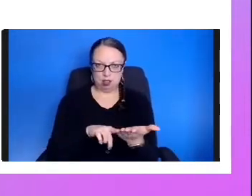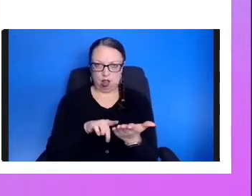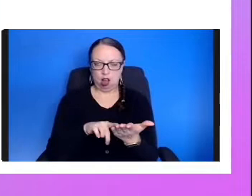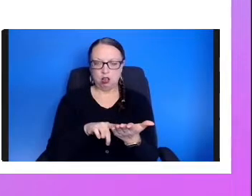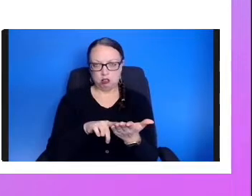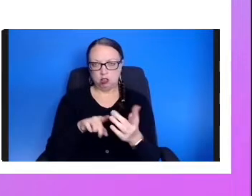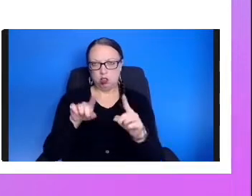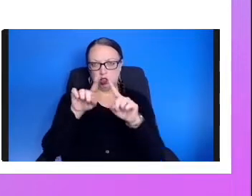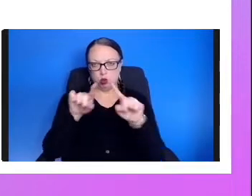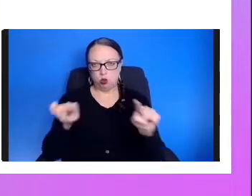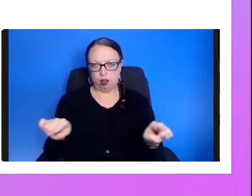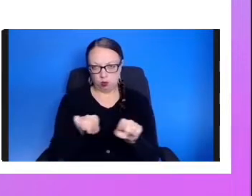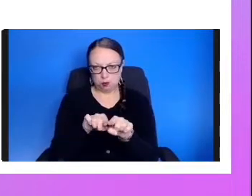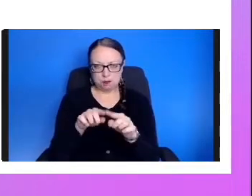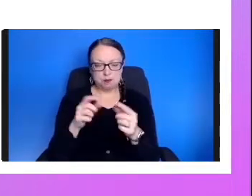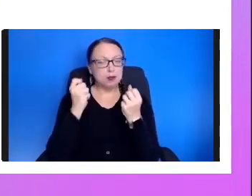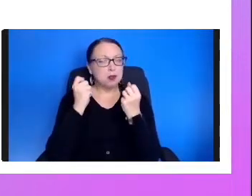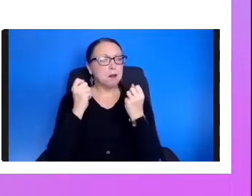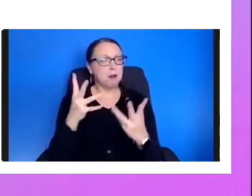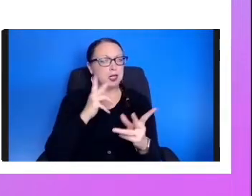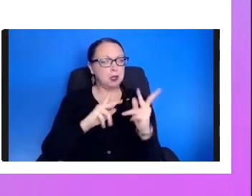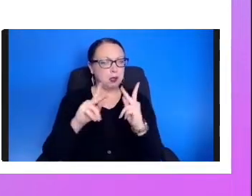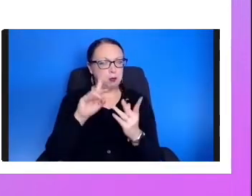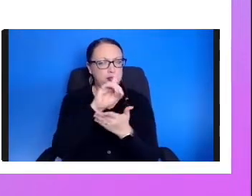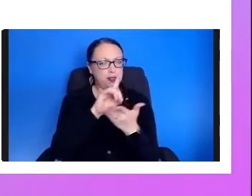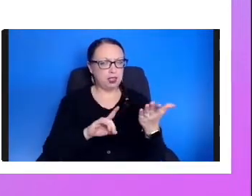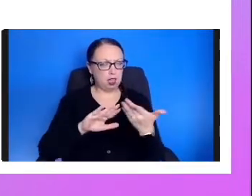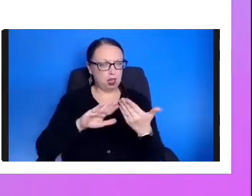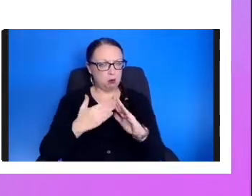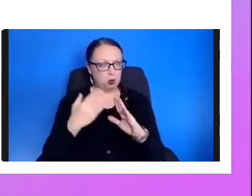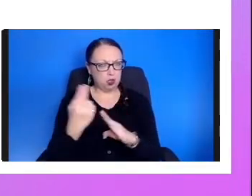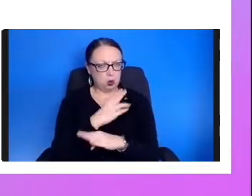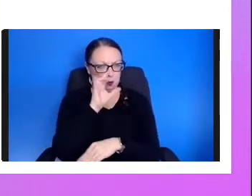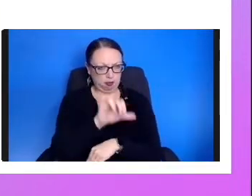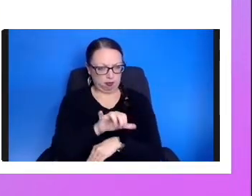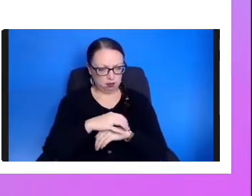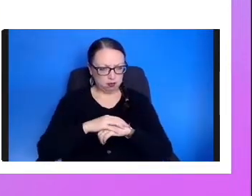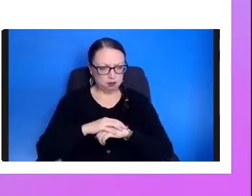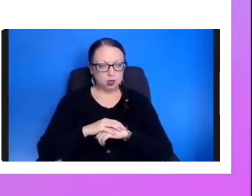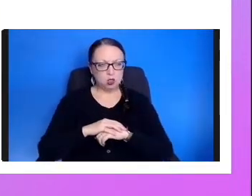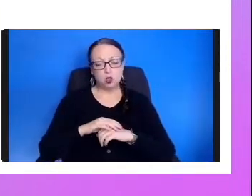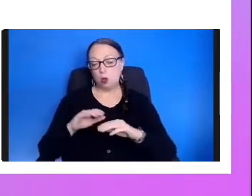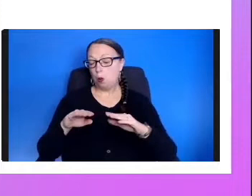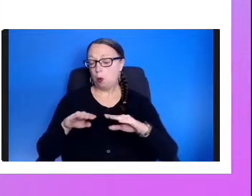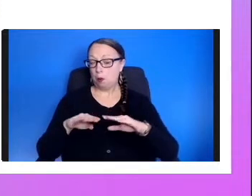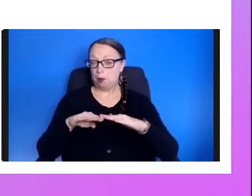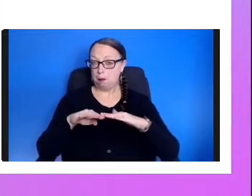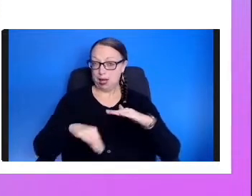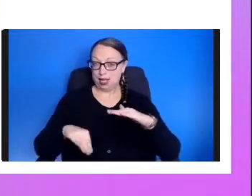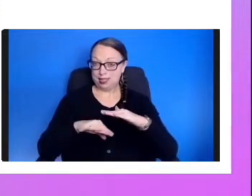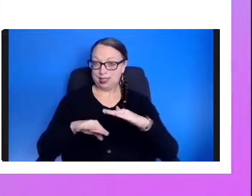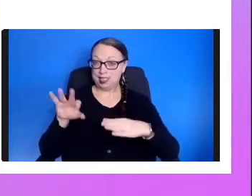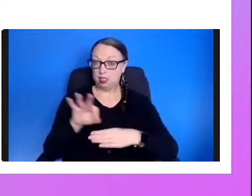or Human-Centered Design community. Which at the base of it is that a product is functional and as you're moving up the triangle